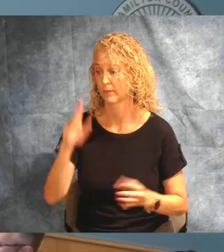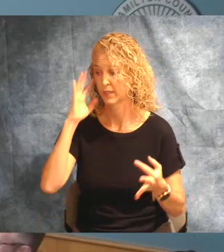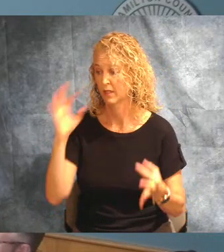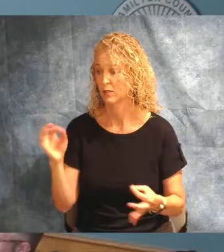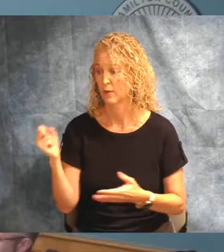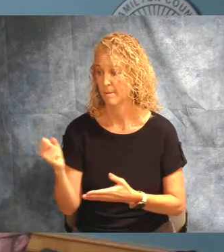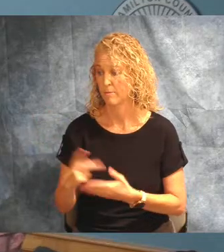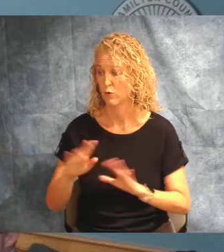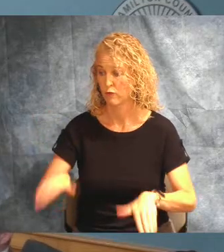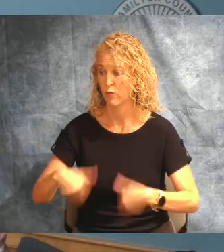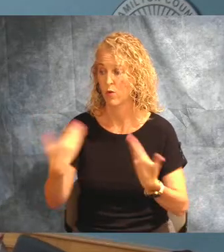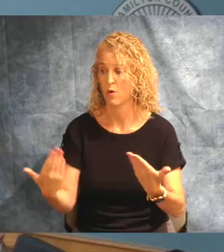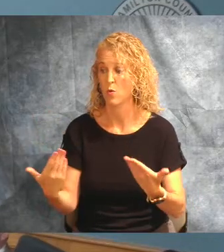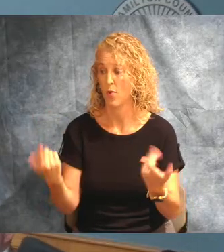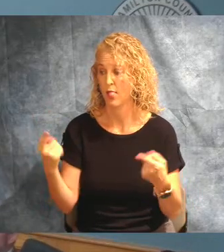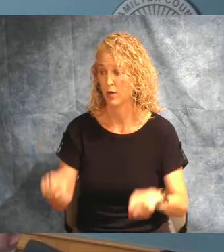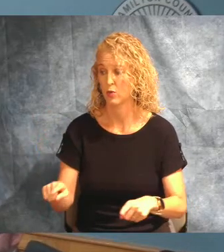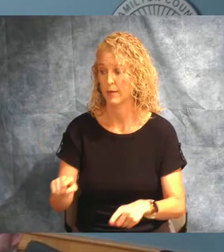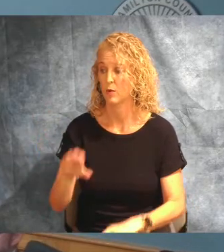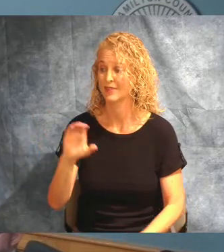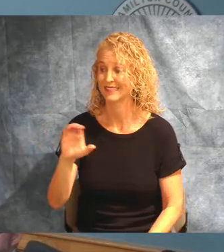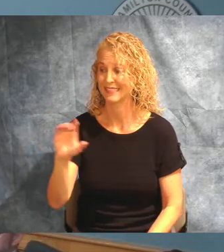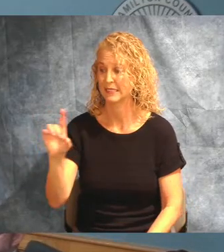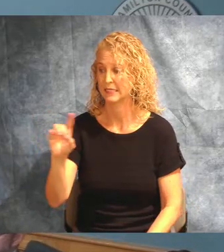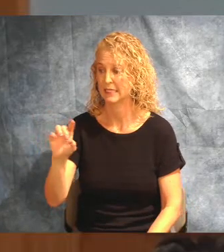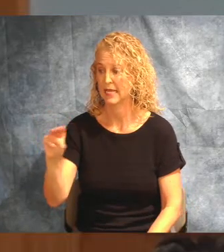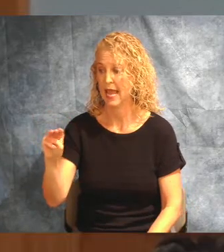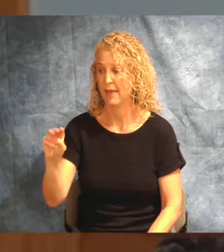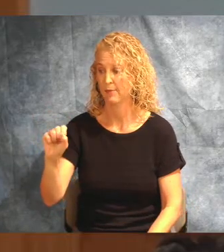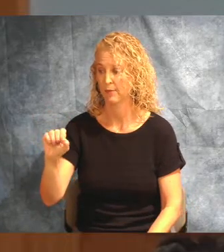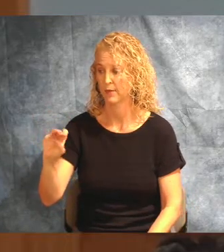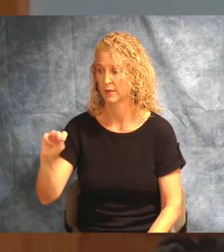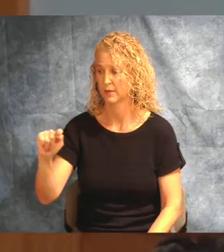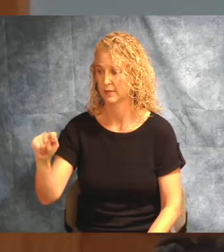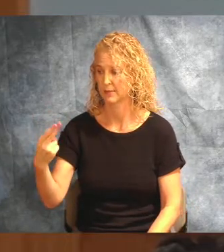renewal agreement for CDM Smith, Inc. for professional consultant services for the